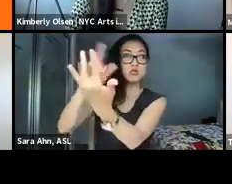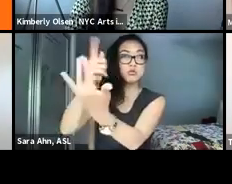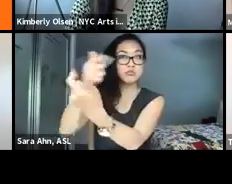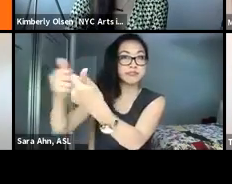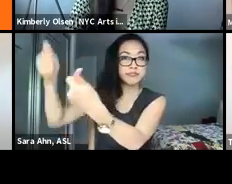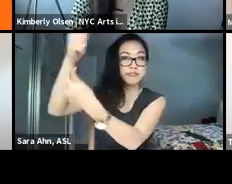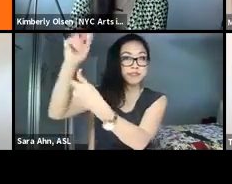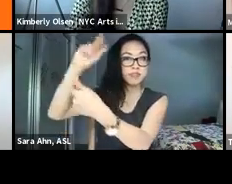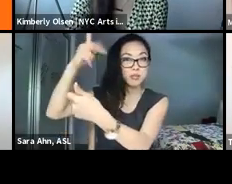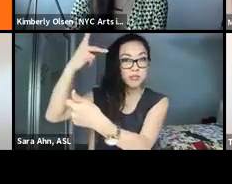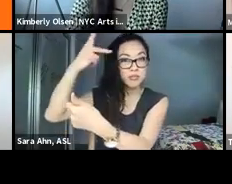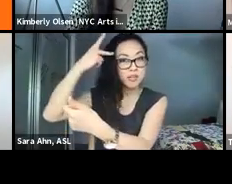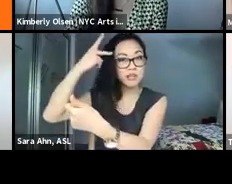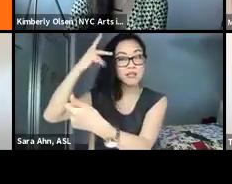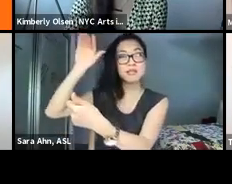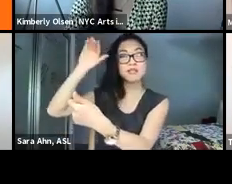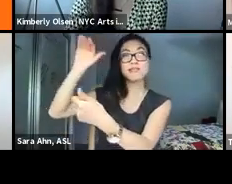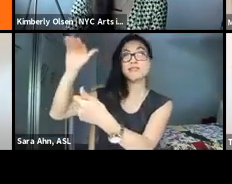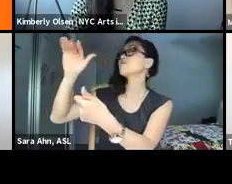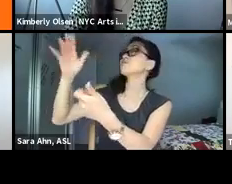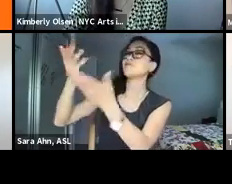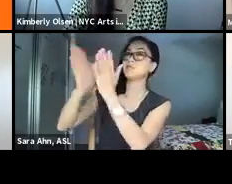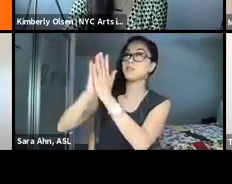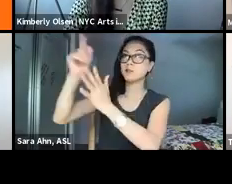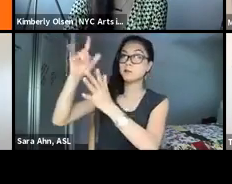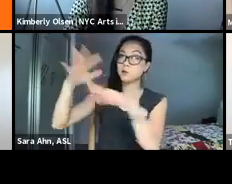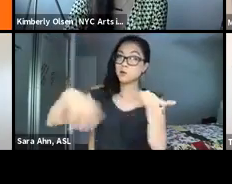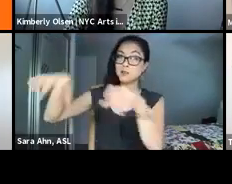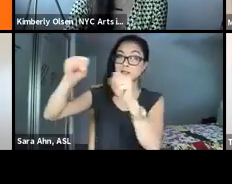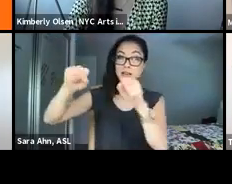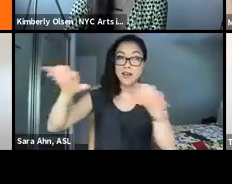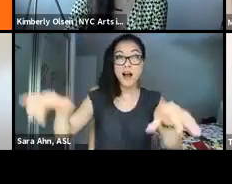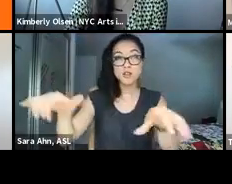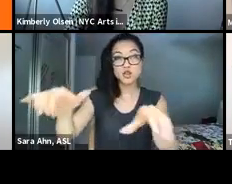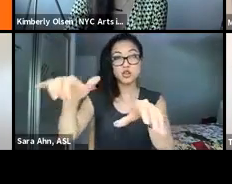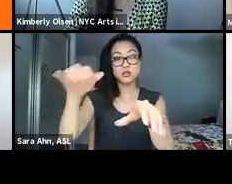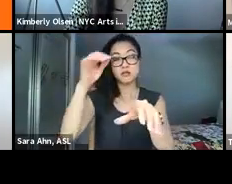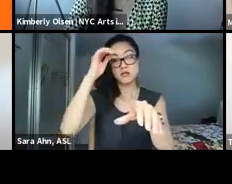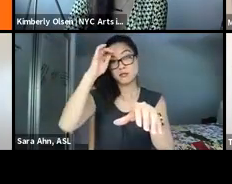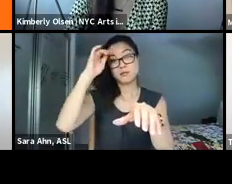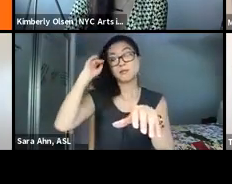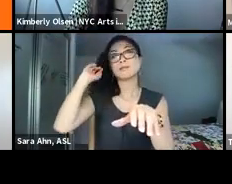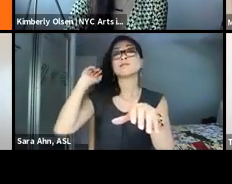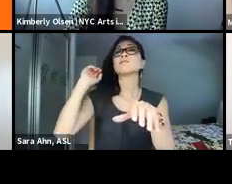teachers, but it is a slippery slope. It was difficult earlier and now it is highlighted